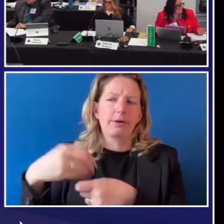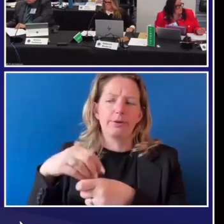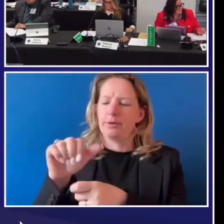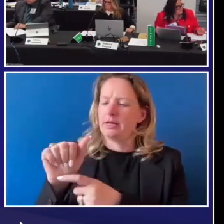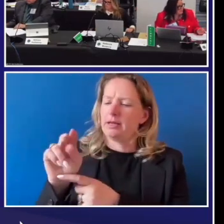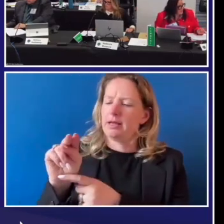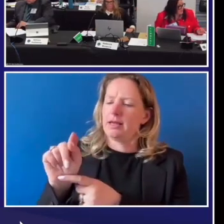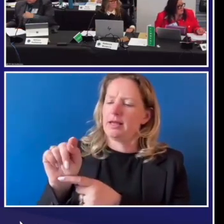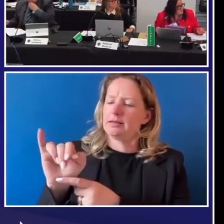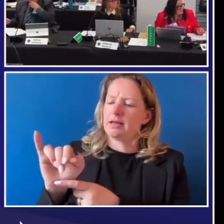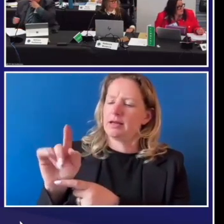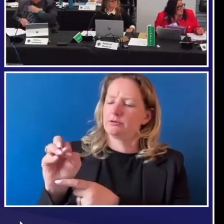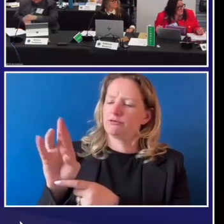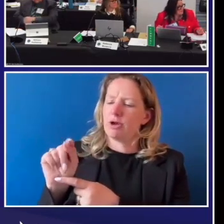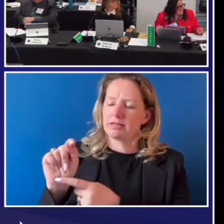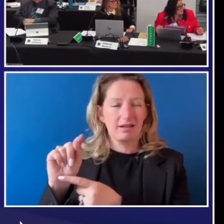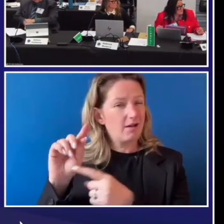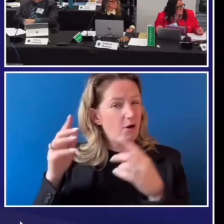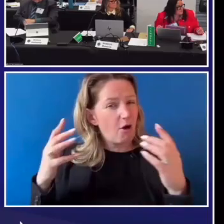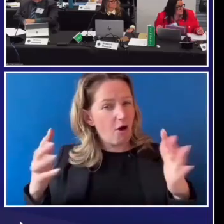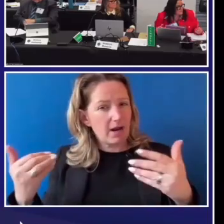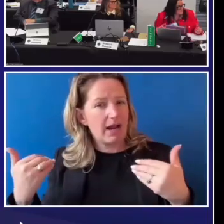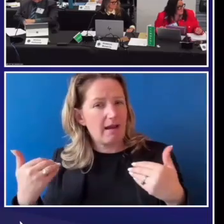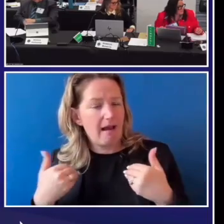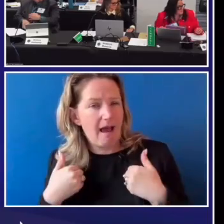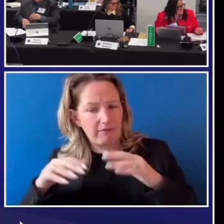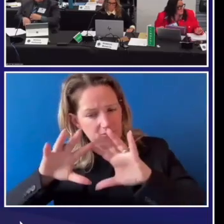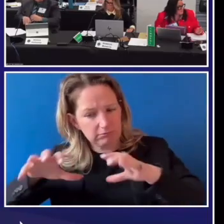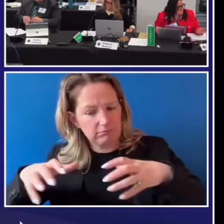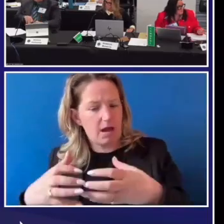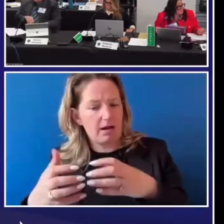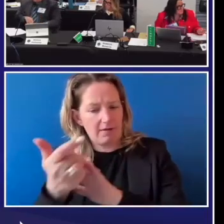body of law and other agencies? I know this is the 1st reference of three.